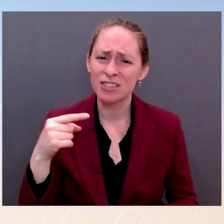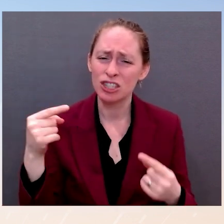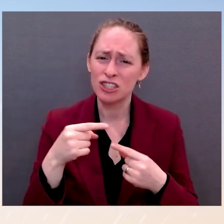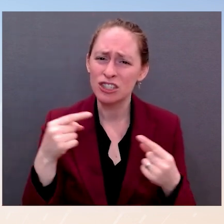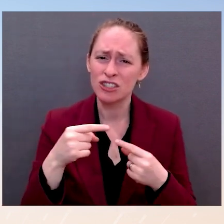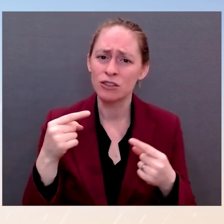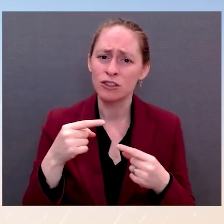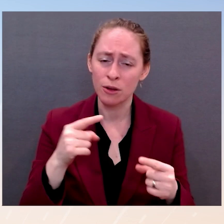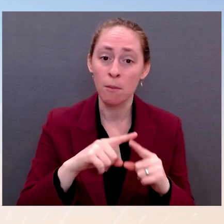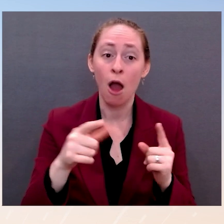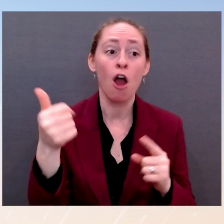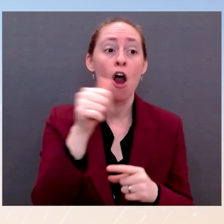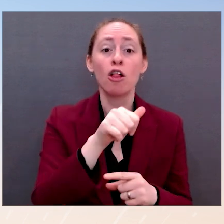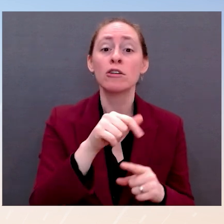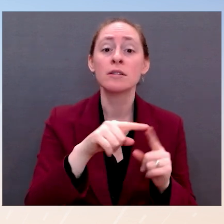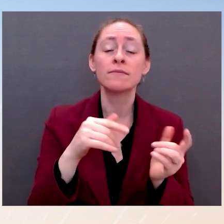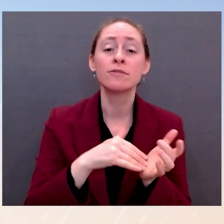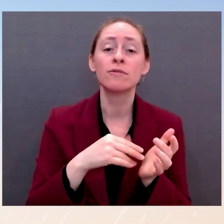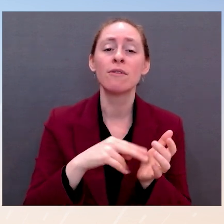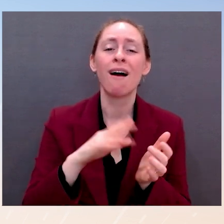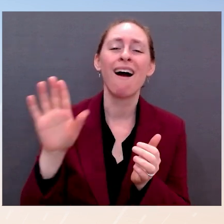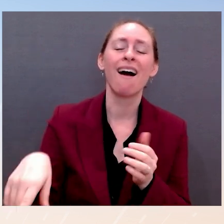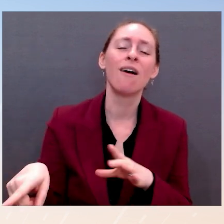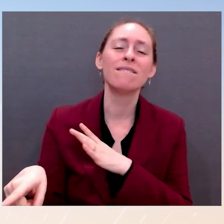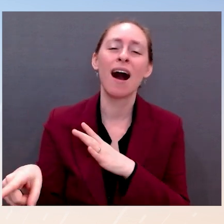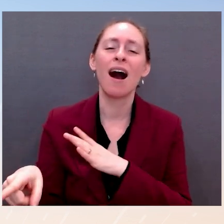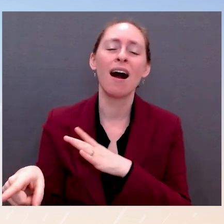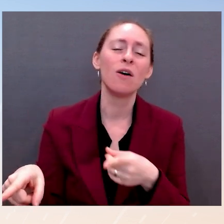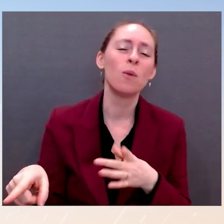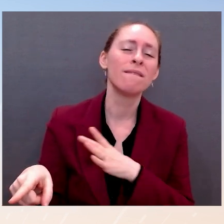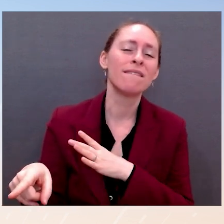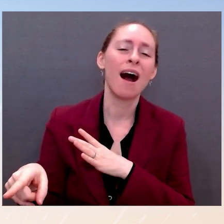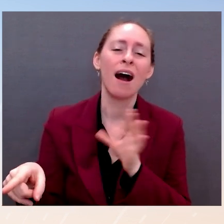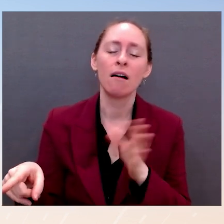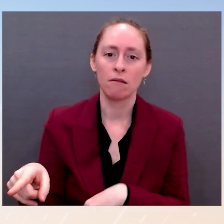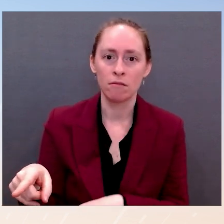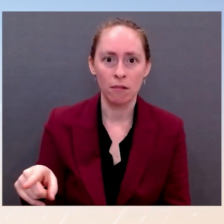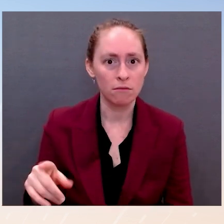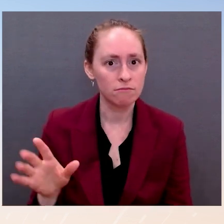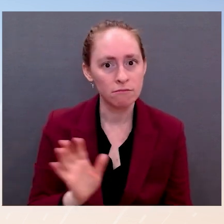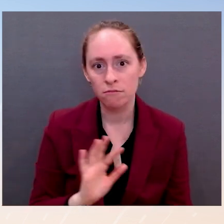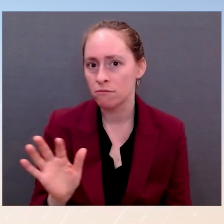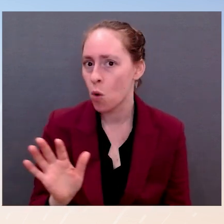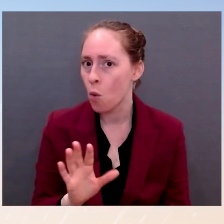And that's why I say you have to be an advocate for yourself. You have to be aware and really speak up.